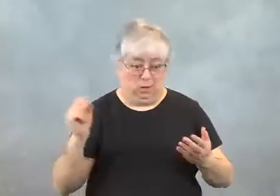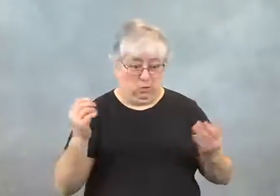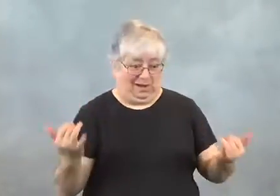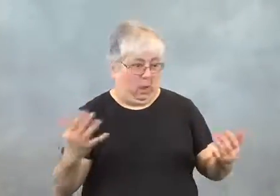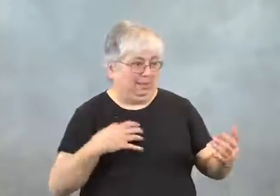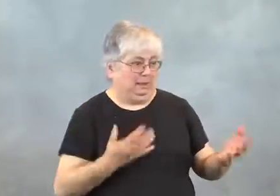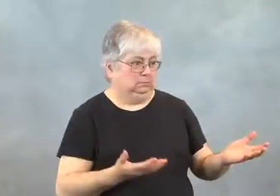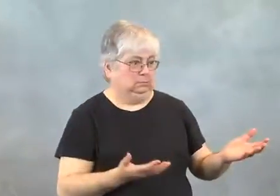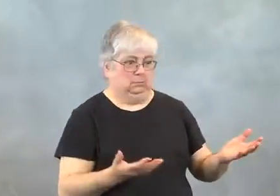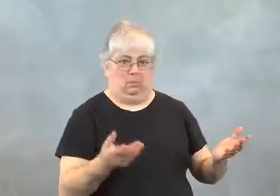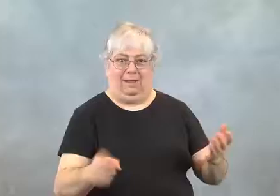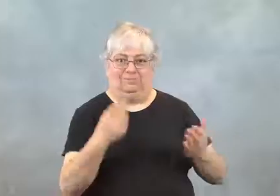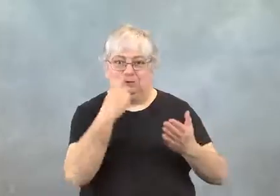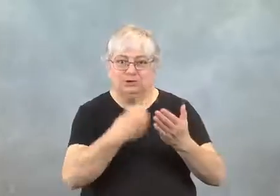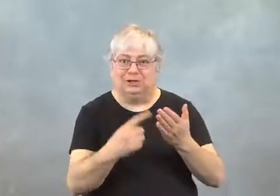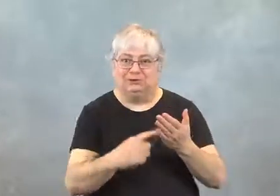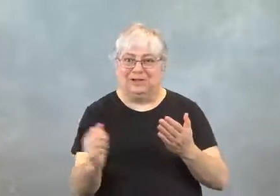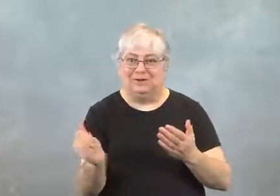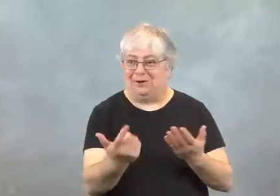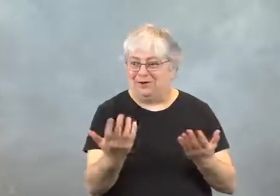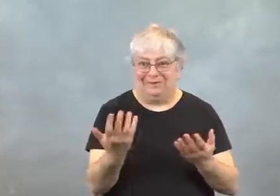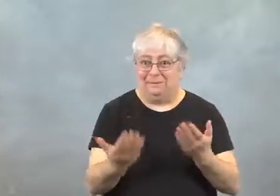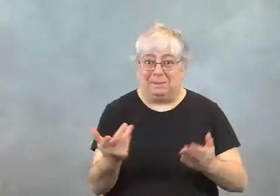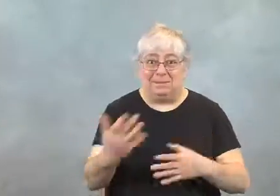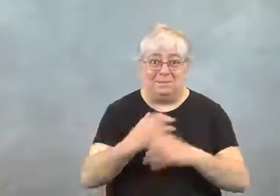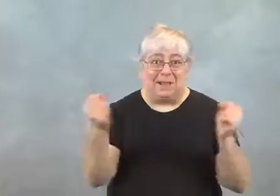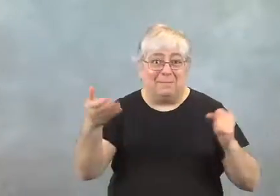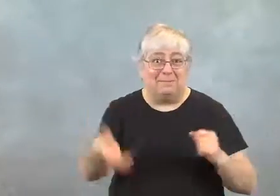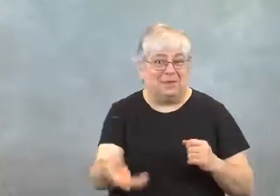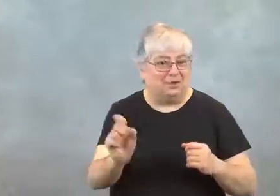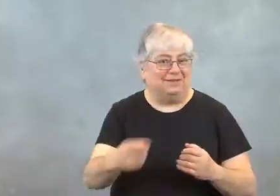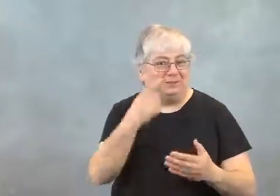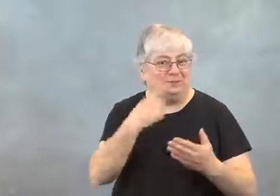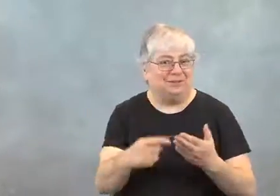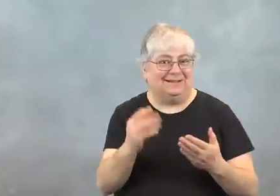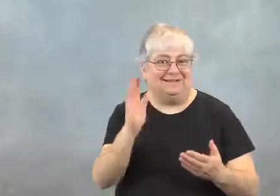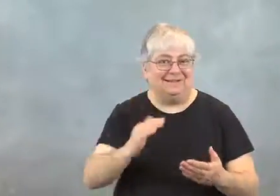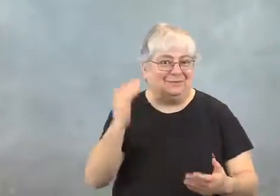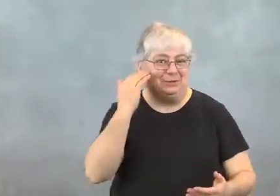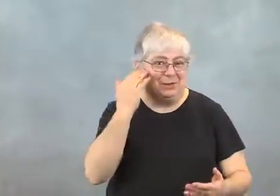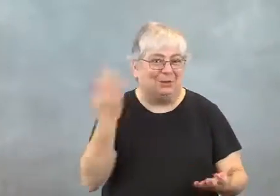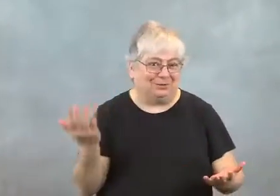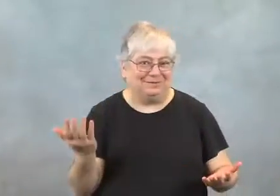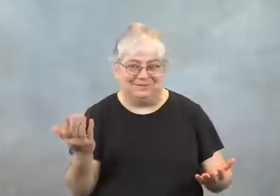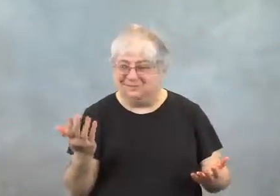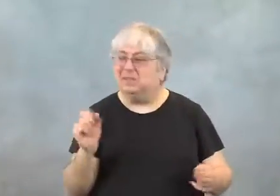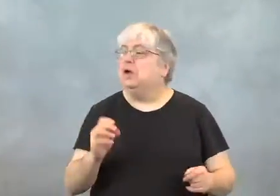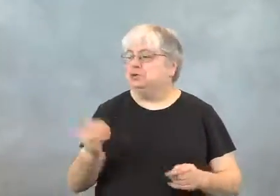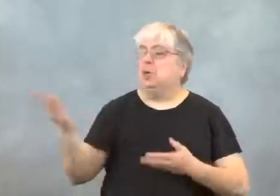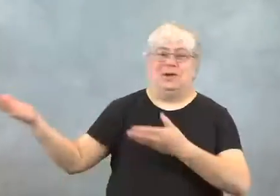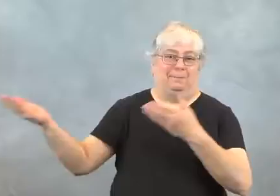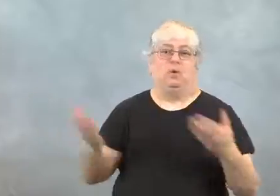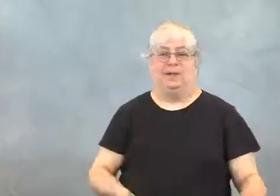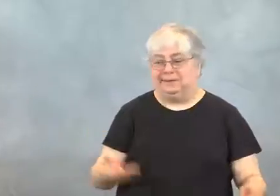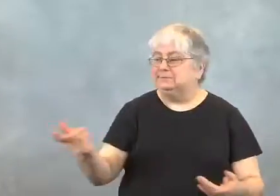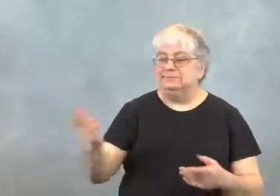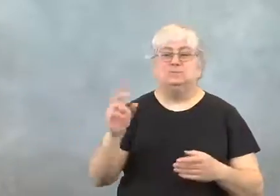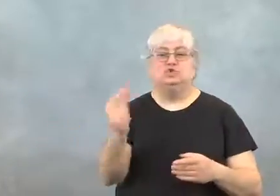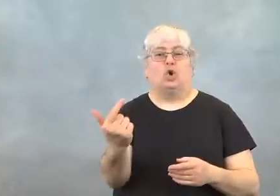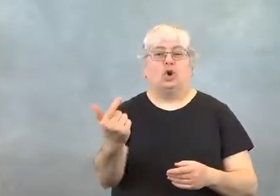Police were left with the job of checking everything,